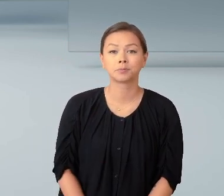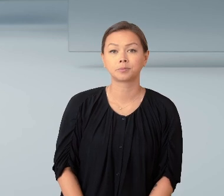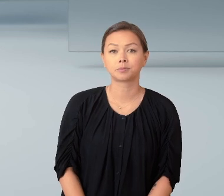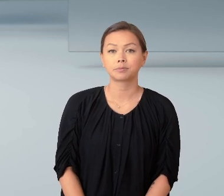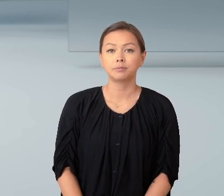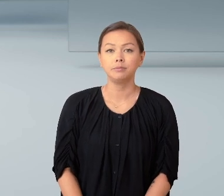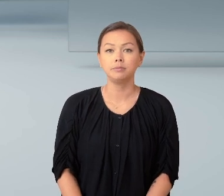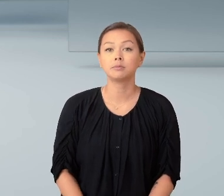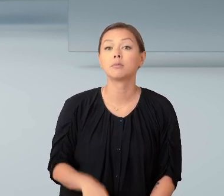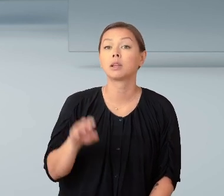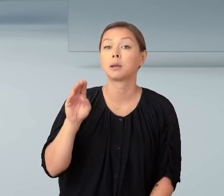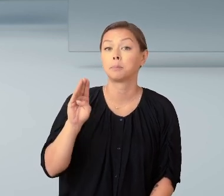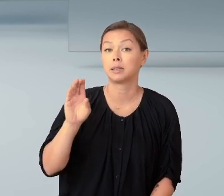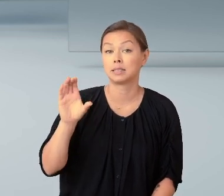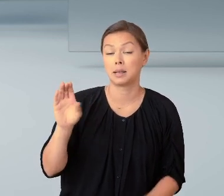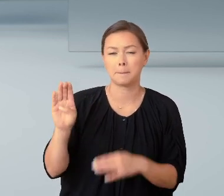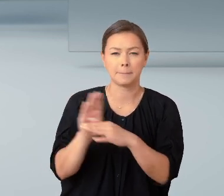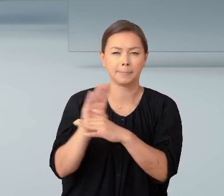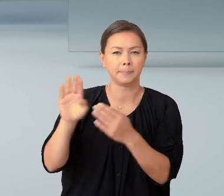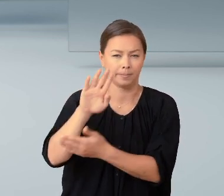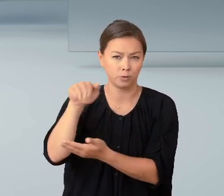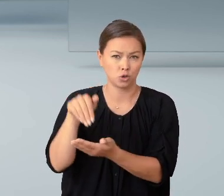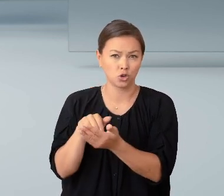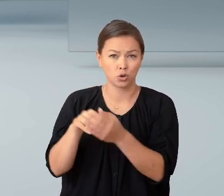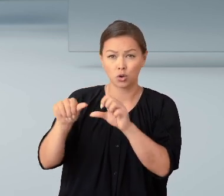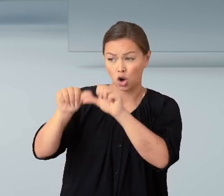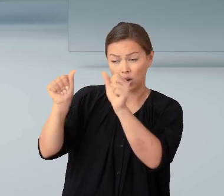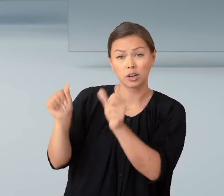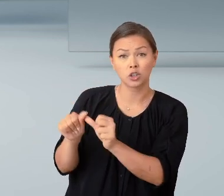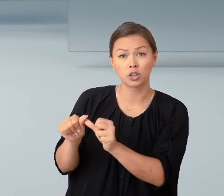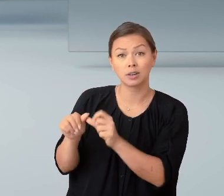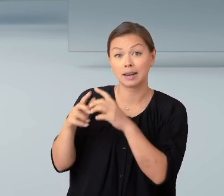and administration capabilities ensure uninterrupted access to